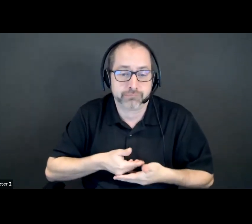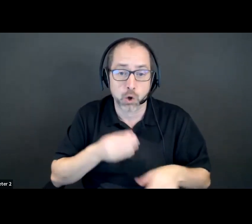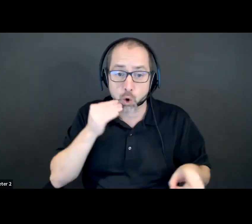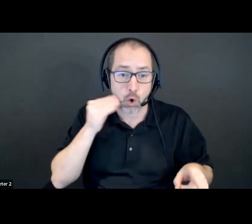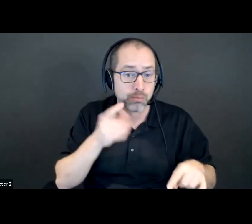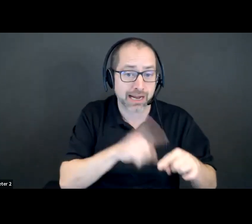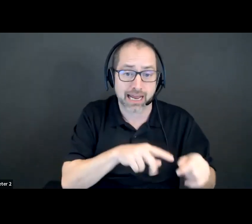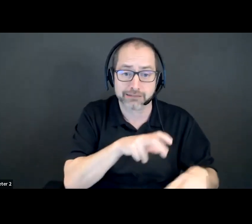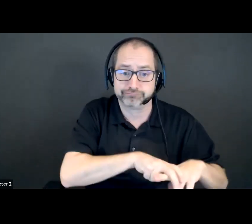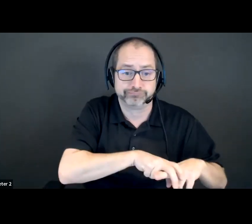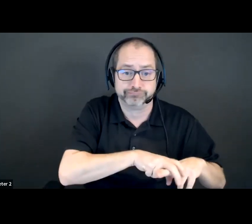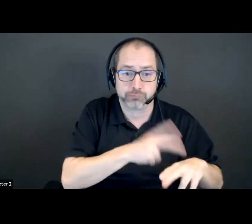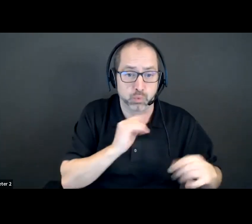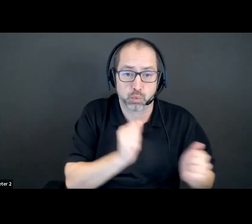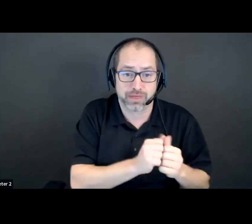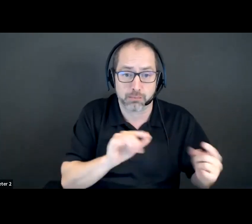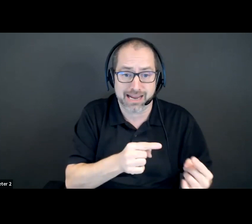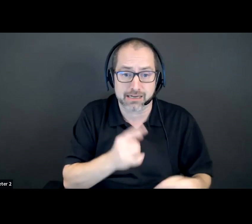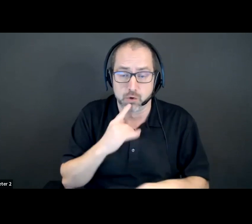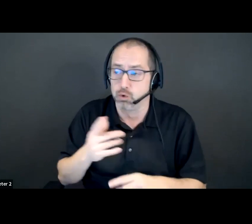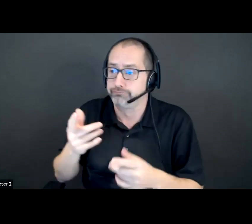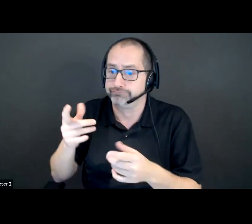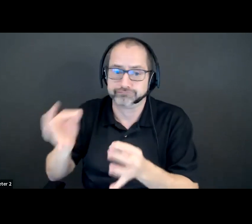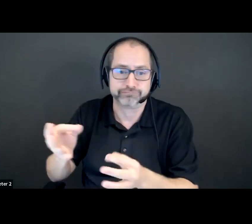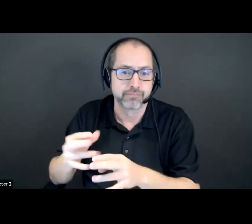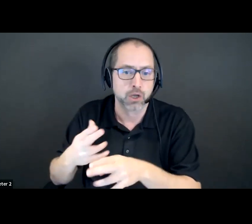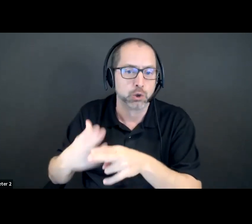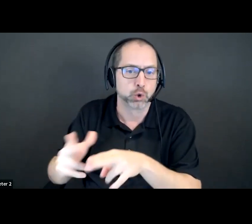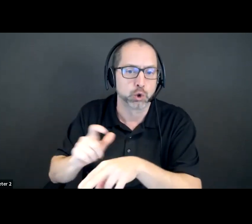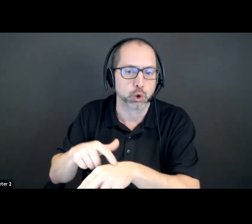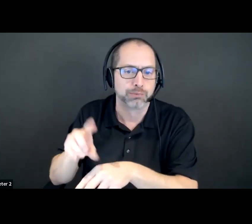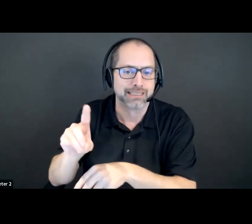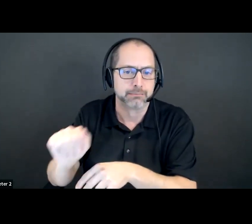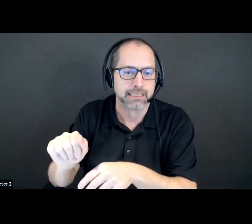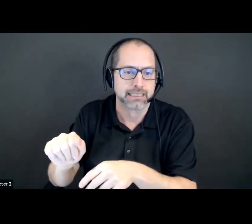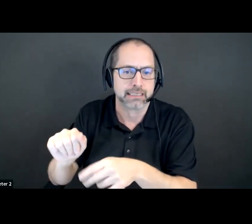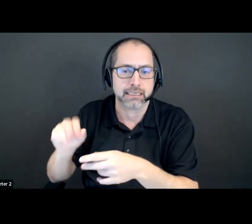long I go on short-term disability pardon me, and I appeal the workers compensation decision.